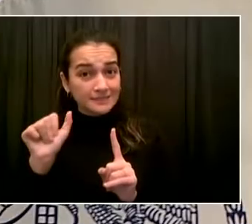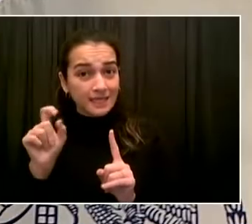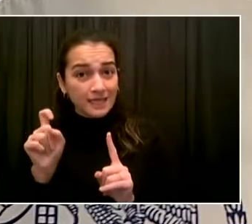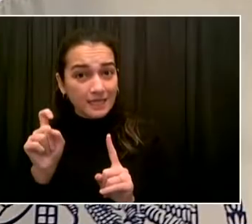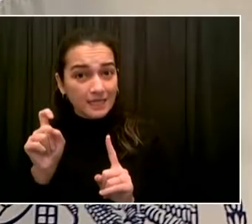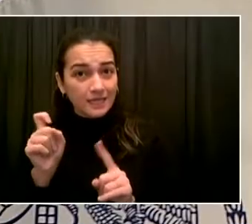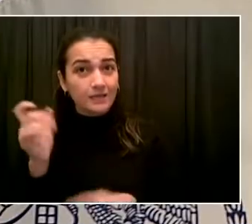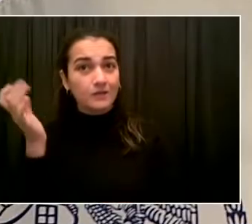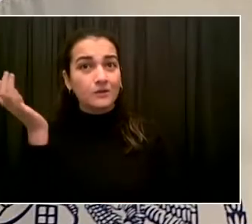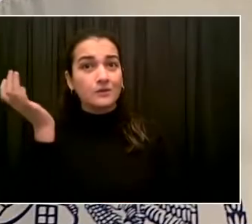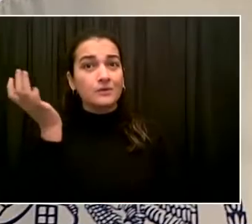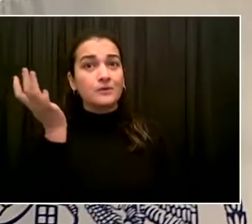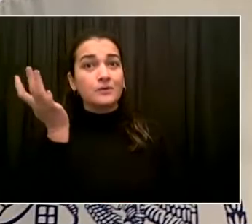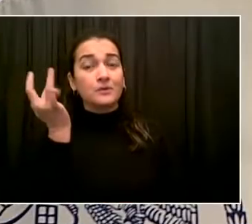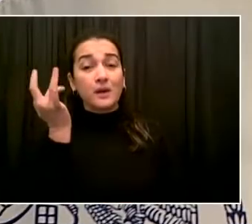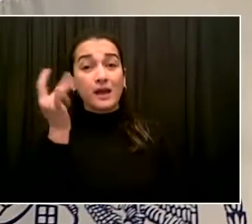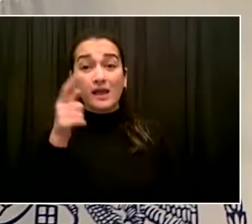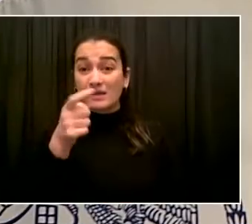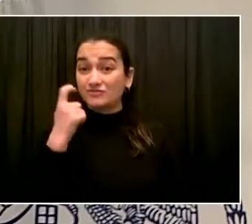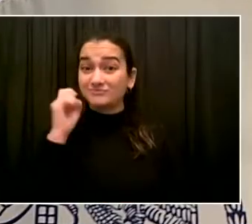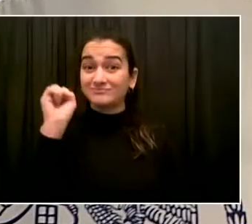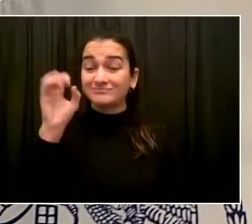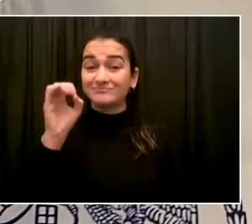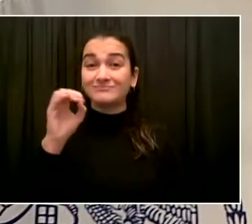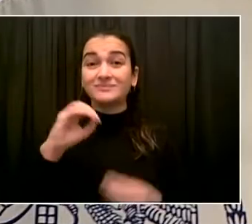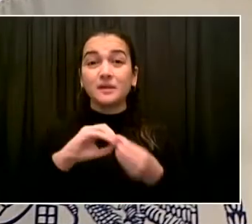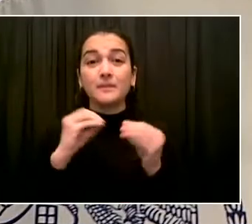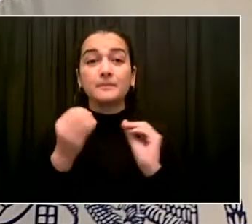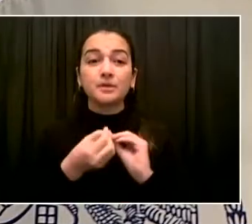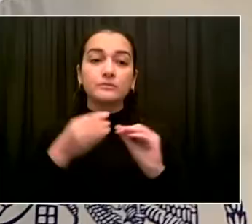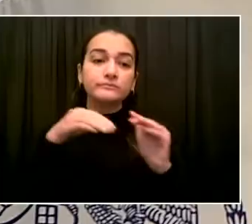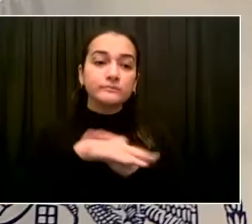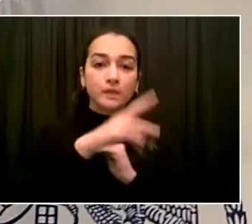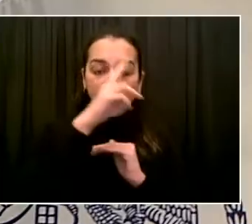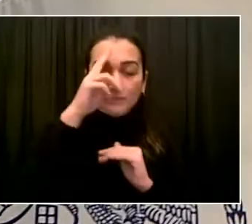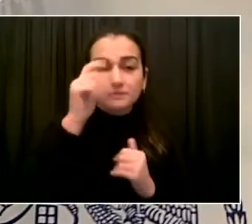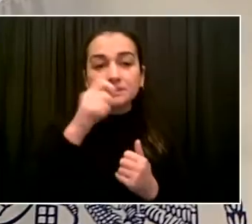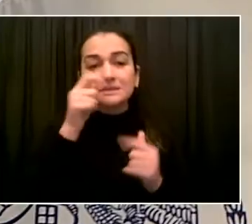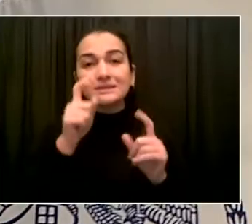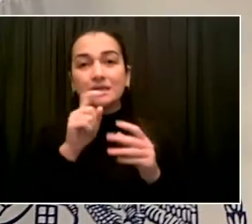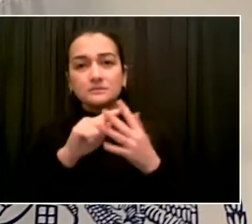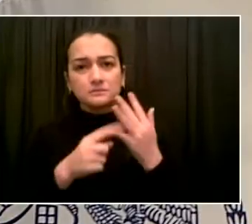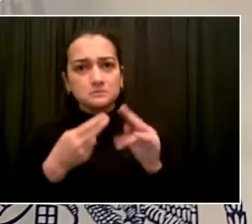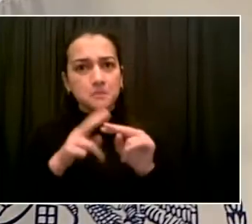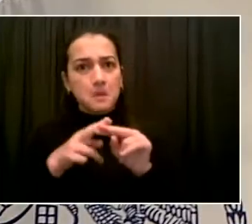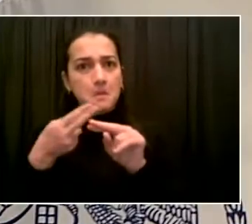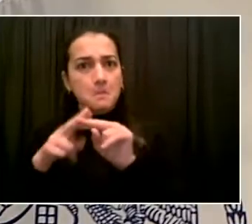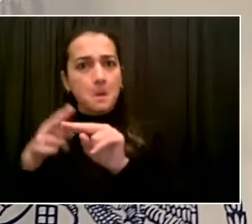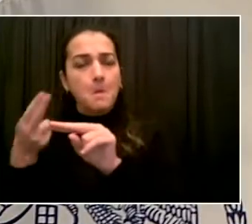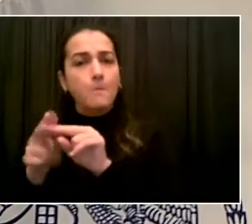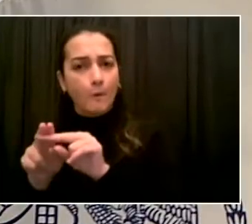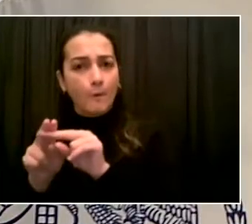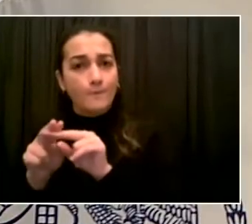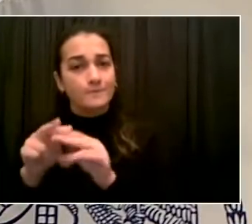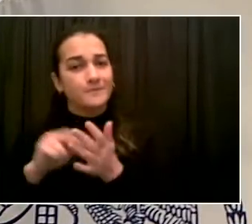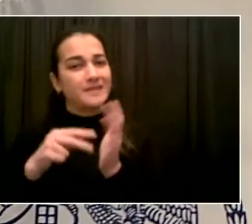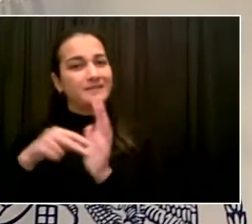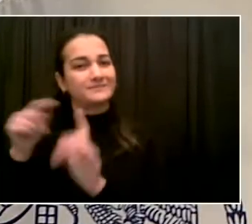POTINT OUTHAT HOSPITALIZATION, FOR THE FIRST